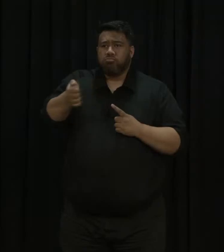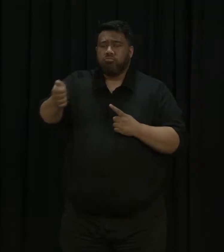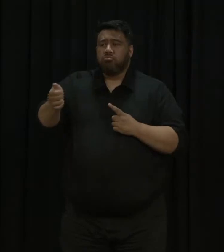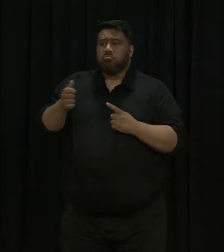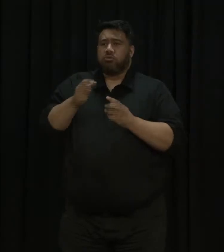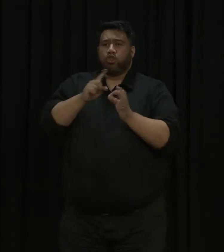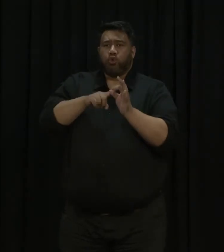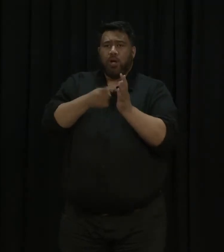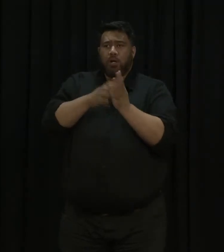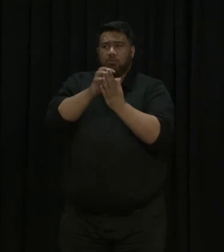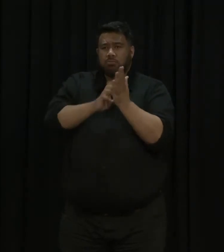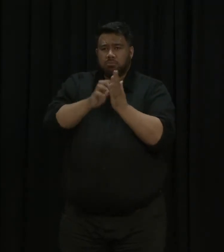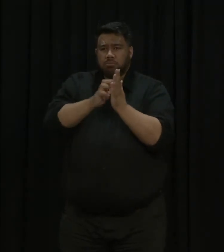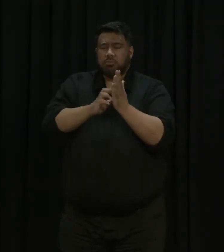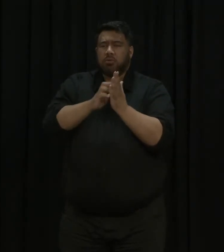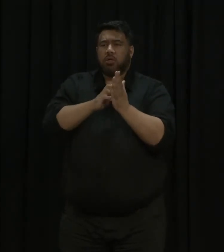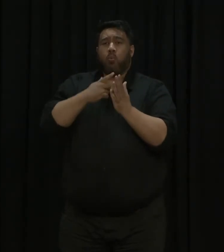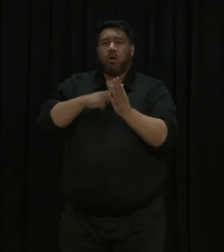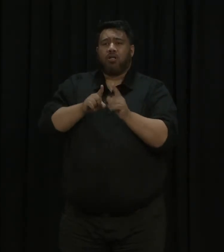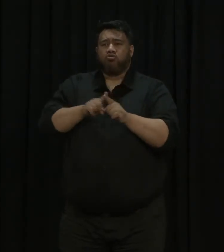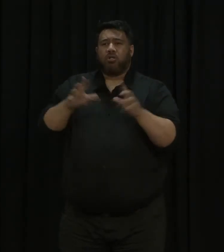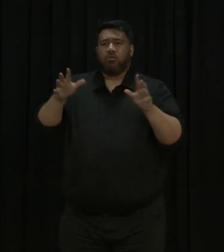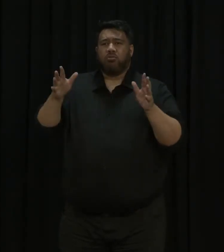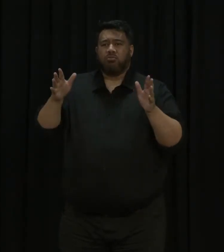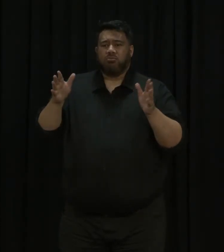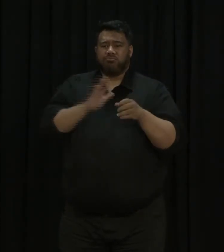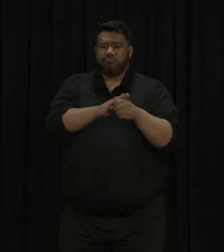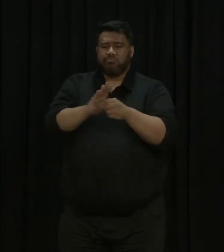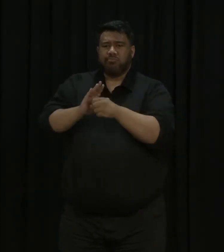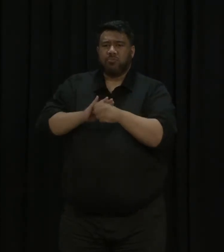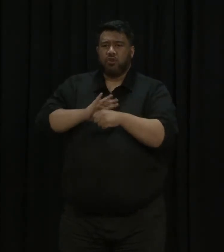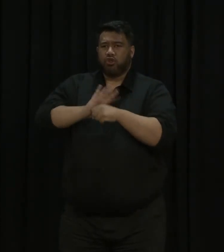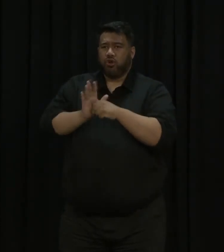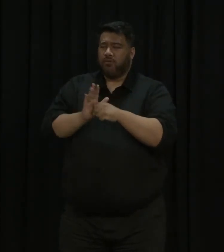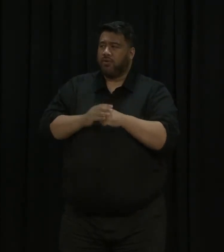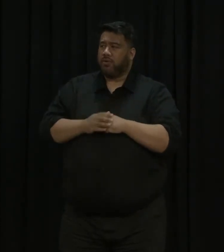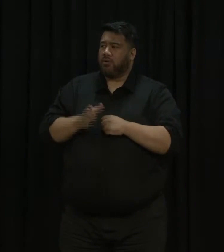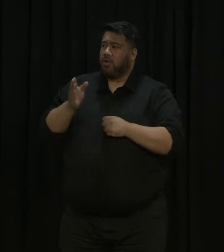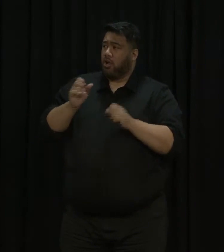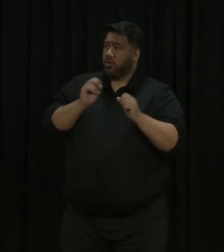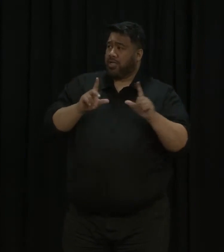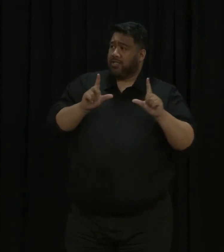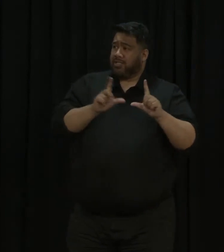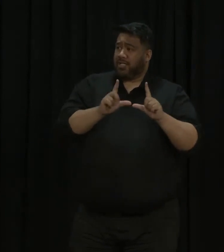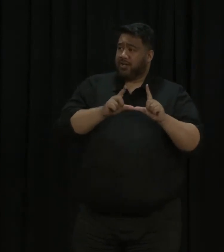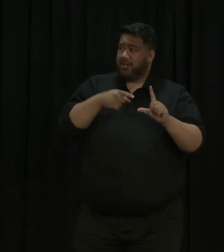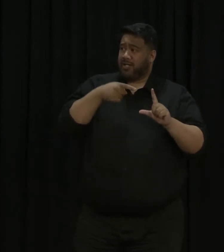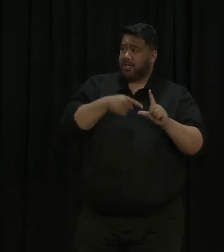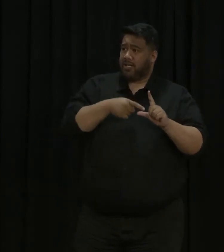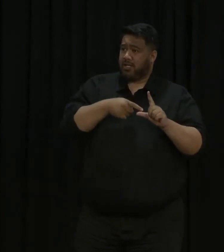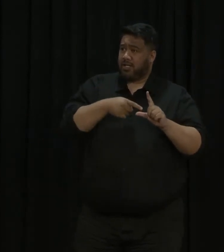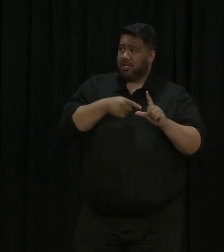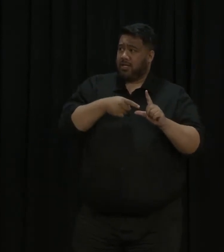point? Speak QB scanning is still an important tool in the